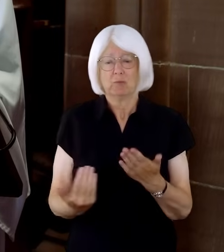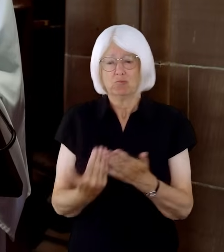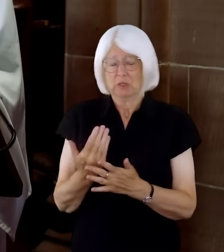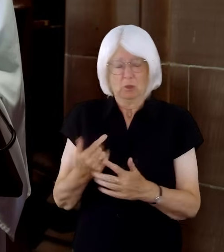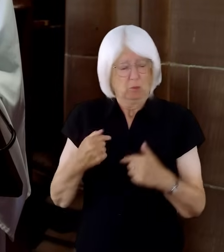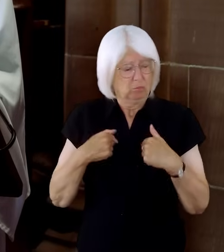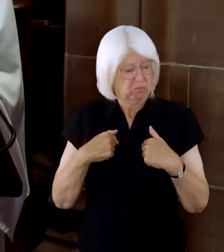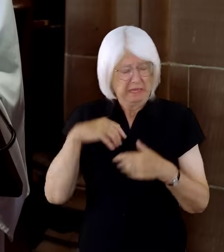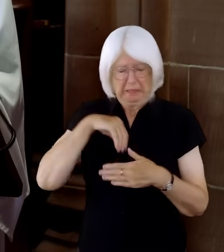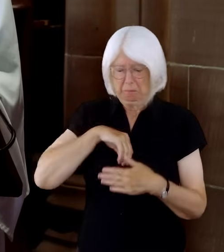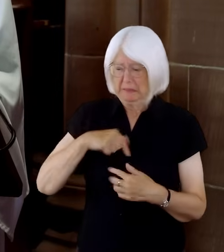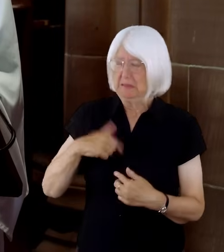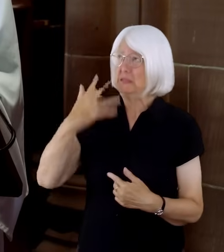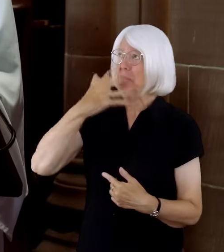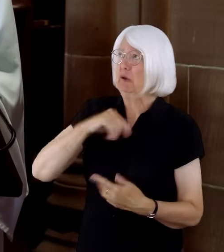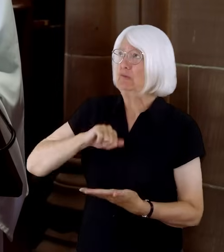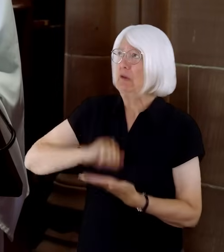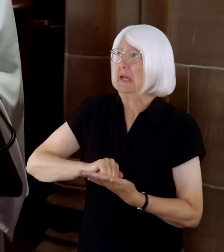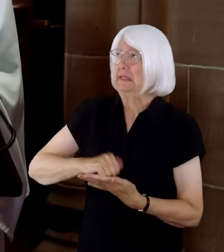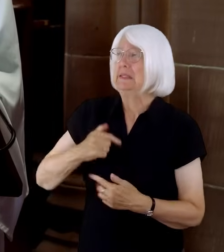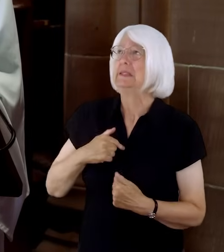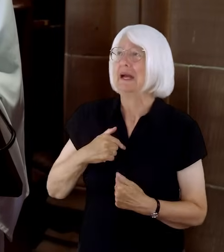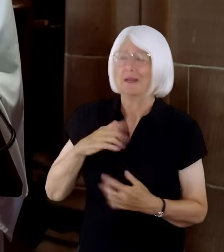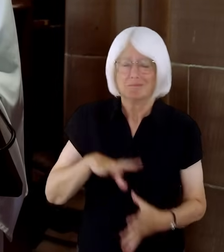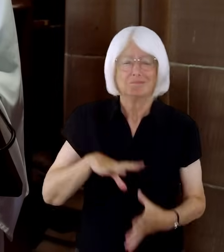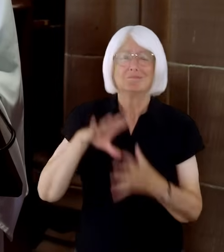Renew a right spirit within us and restore us to the joy